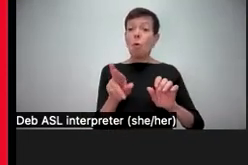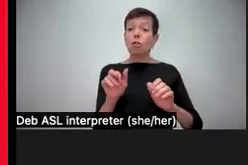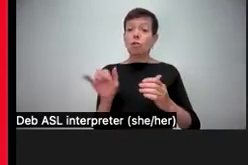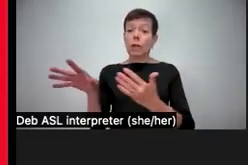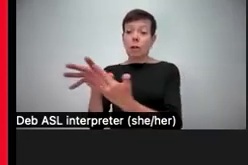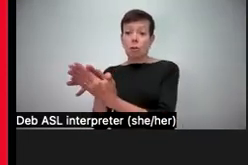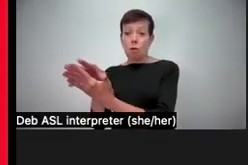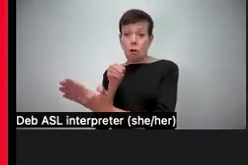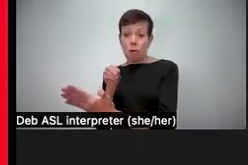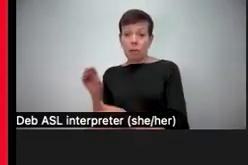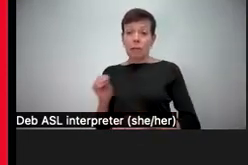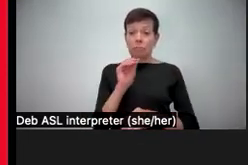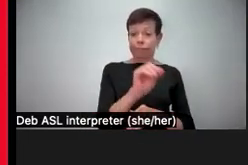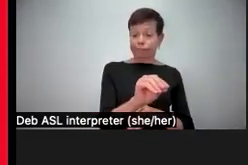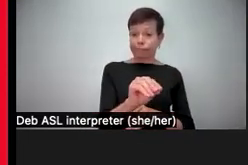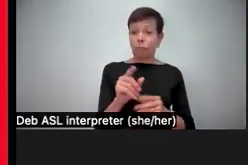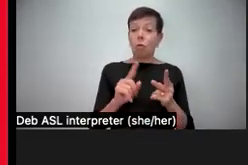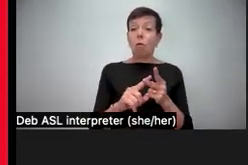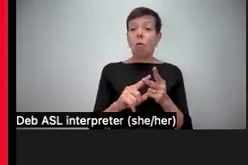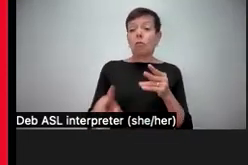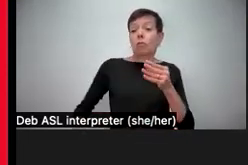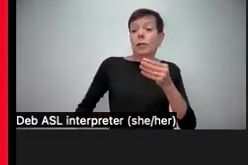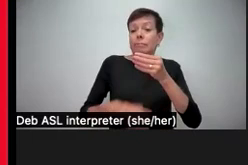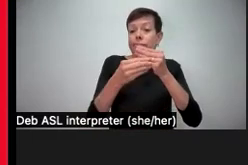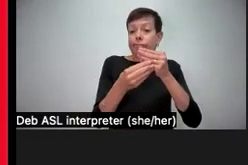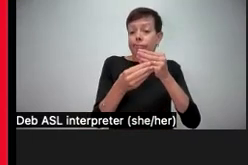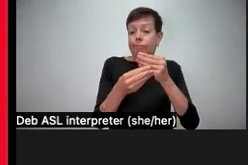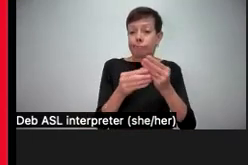just include any additional information that you want. You can put your whole maintenance plan.